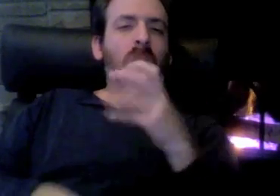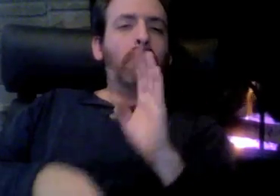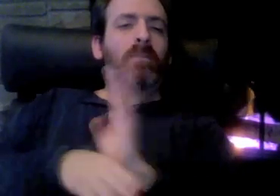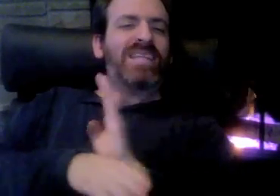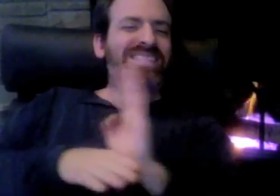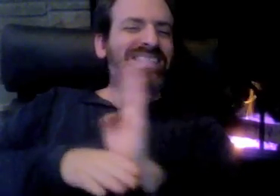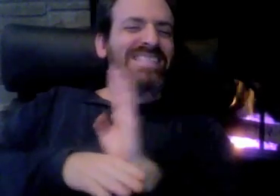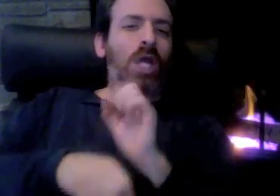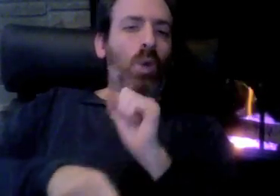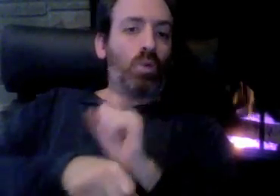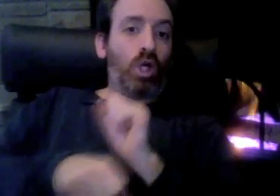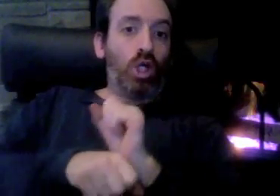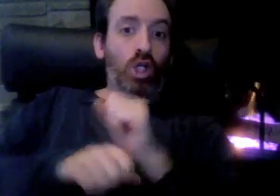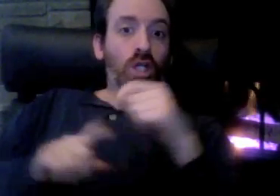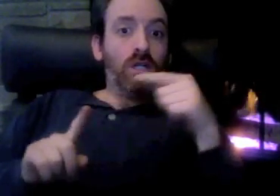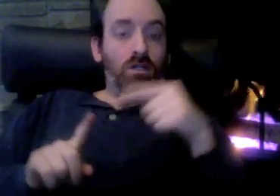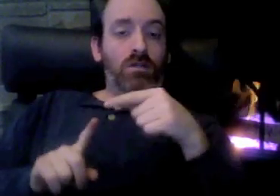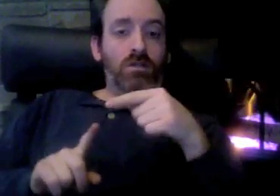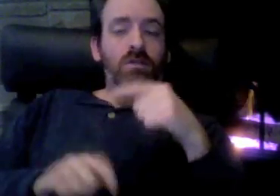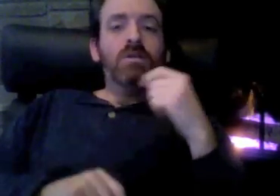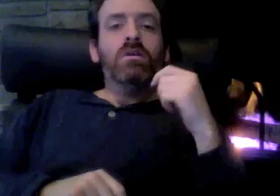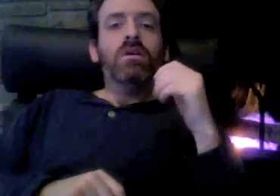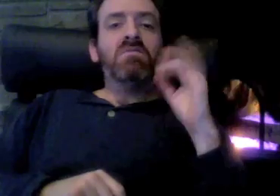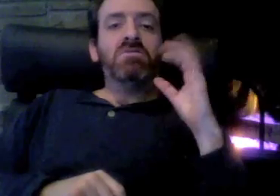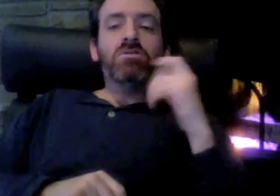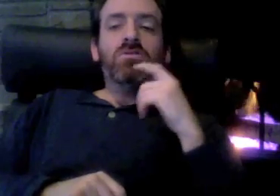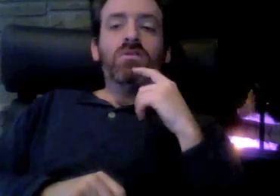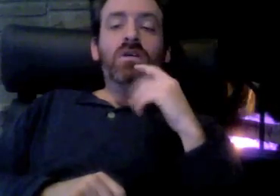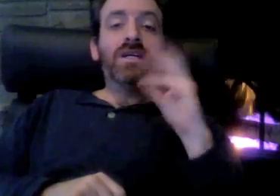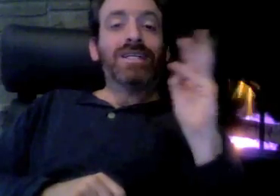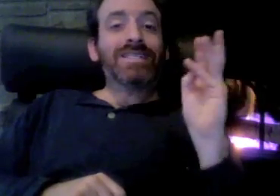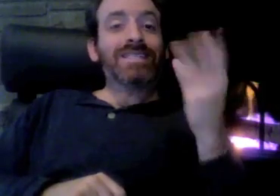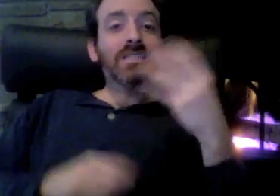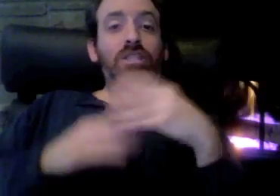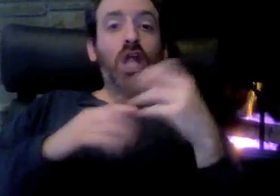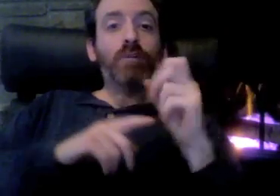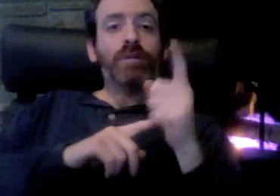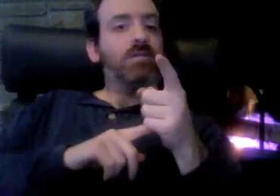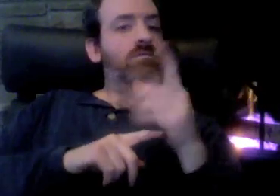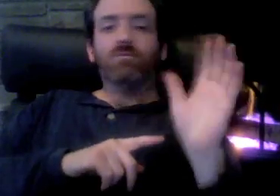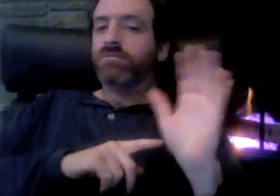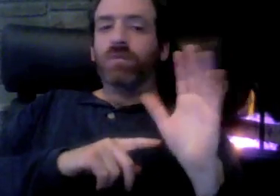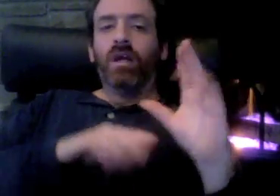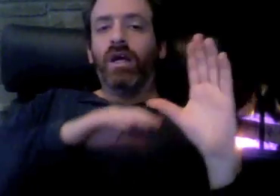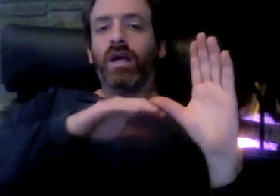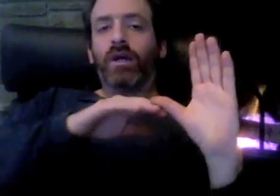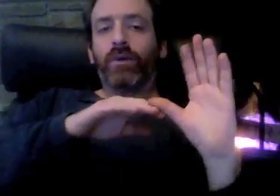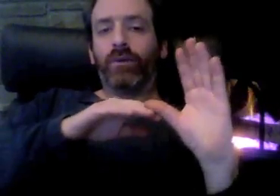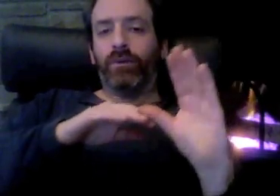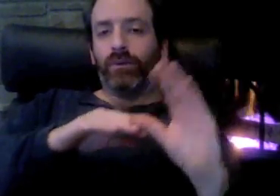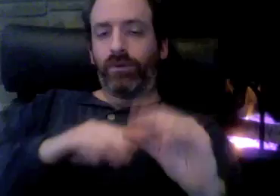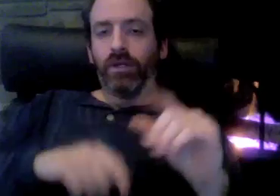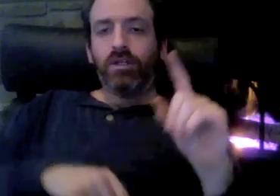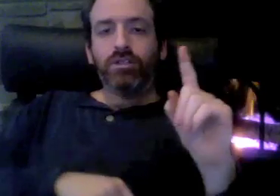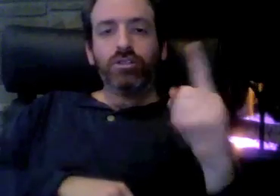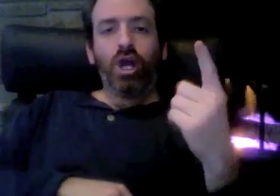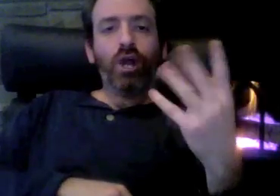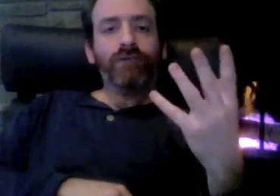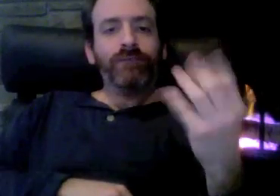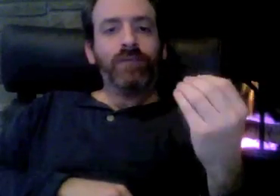People at FCC are suggesting a reduction of rate per minute from $6 (residential rate) into $1.50 for enterprise users.